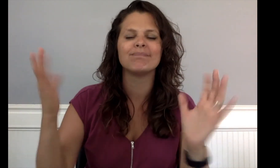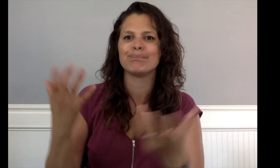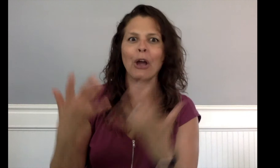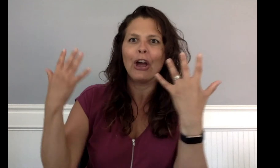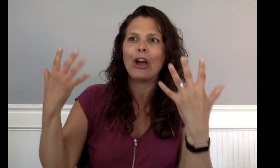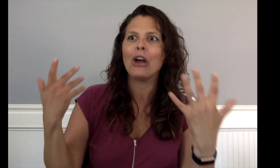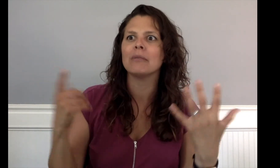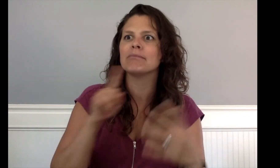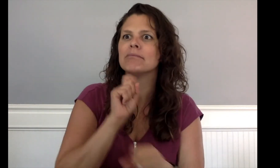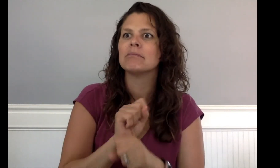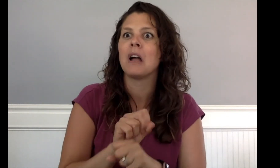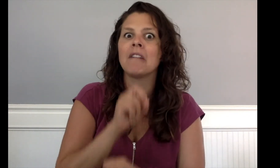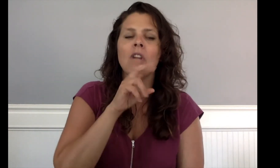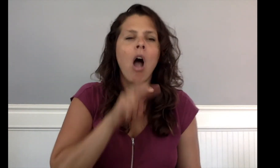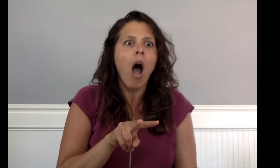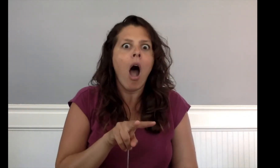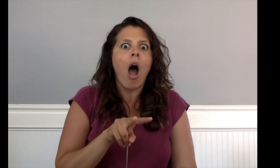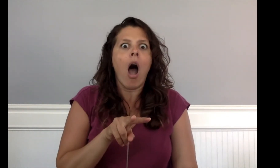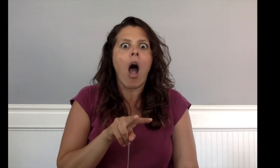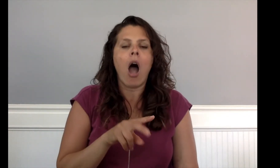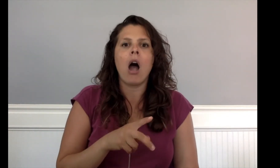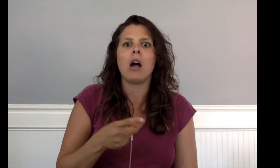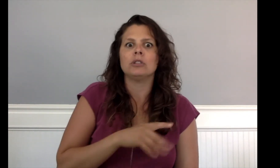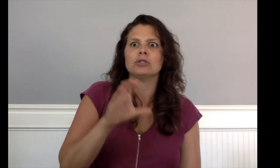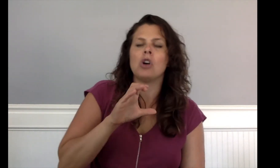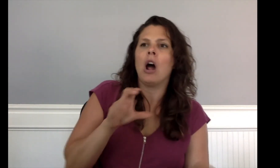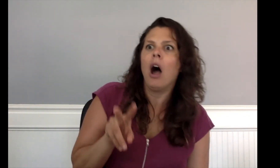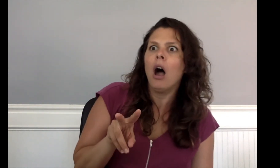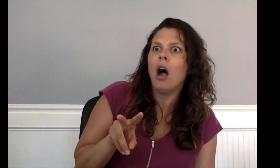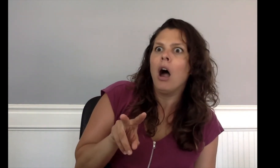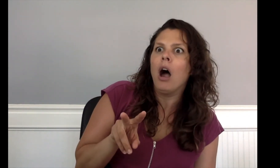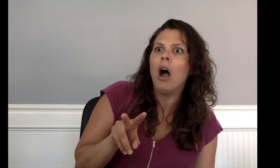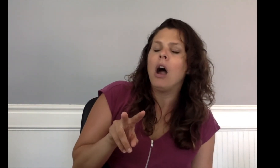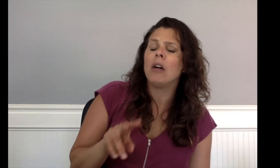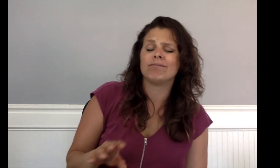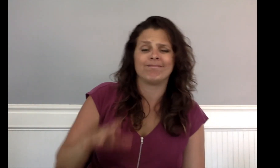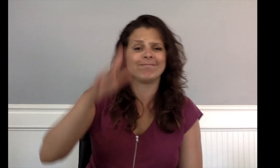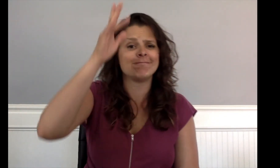manuscript. Every last word of it.” Frog gasped first. Then Charlie.